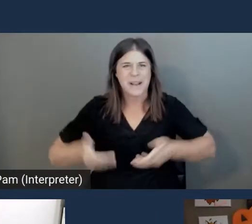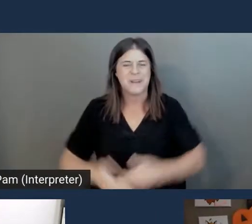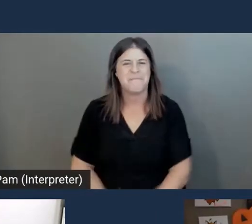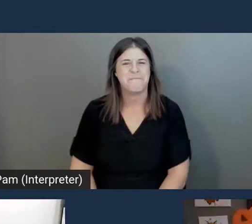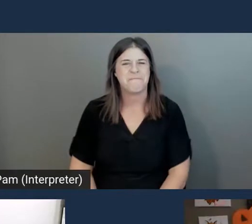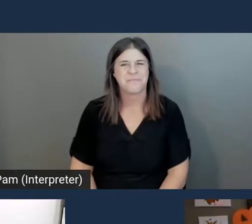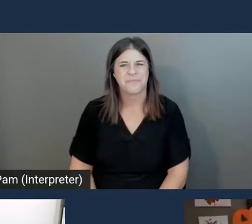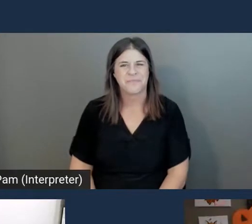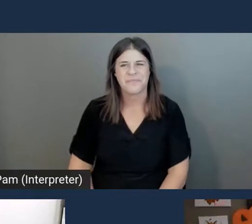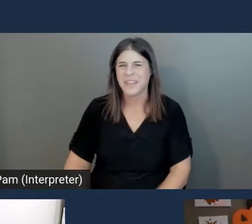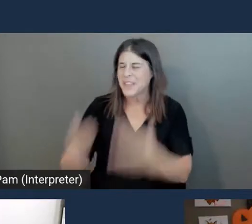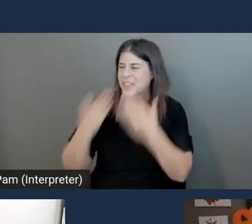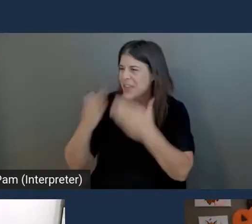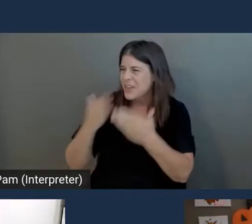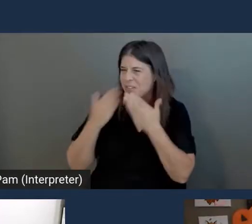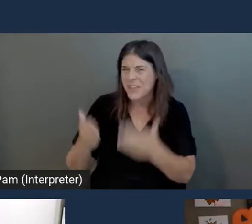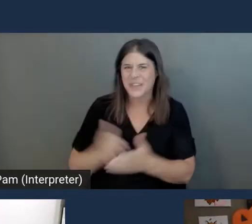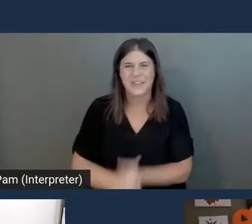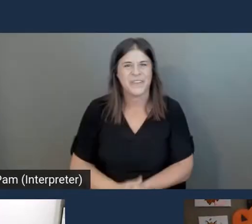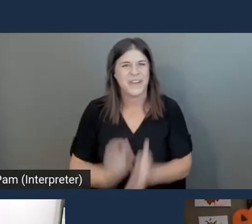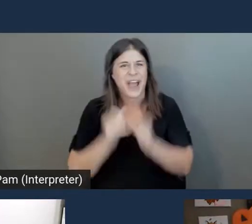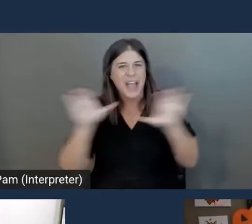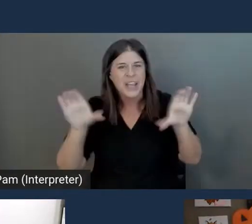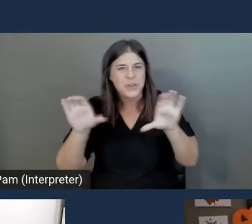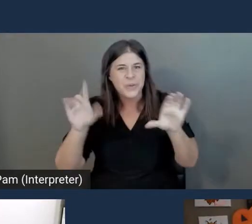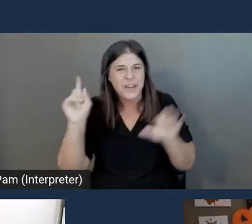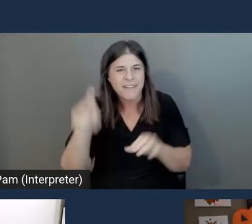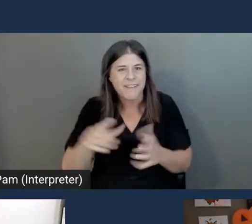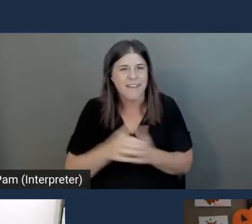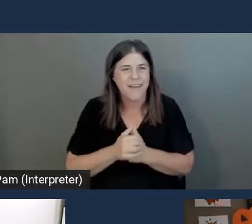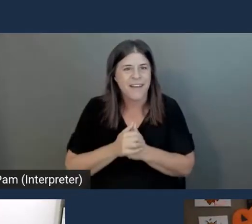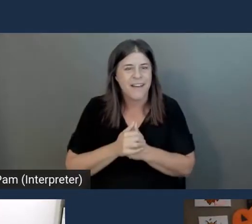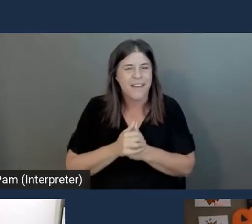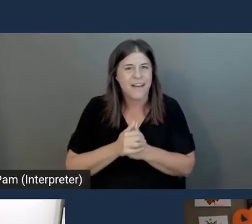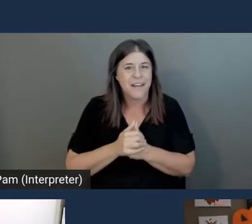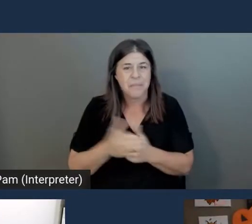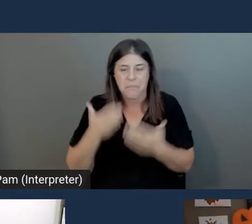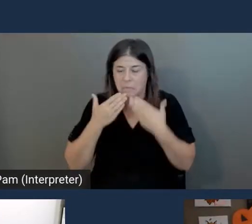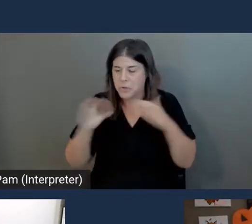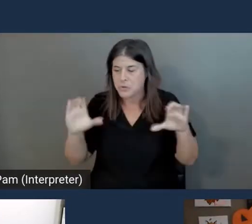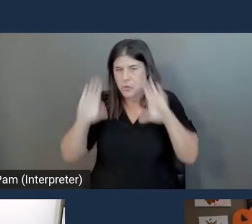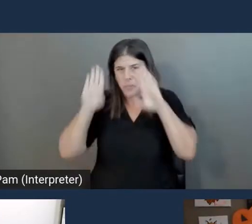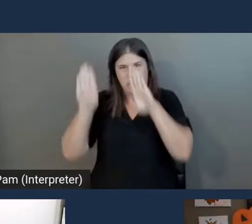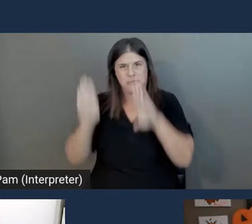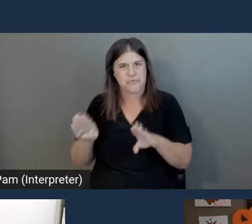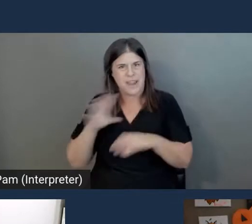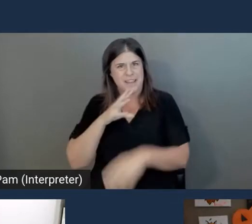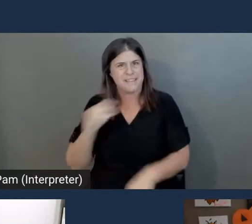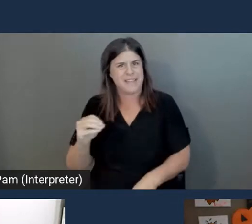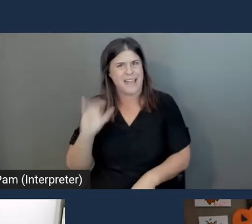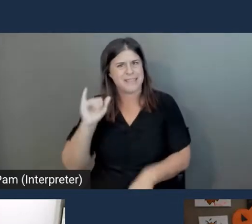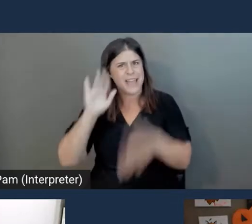Thank you. How's everyone doing. Doing great and that was a great introduction folks.